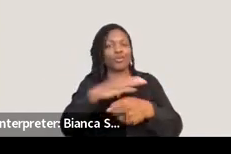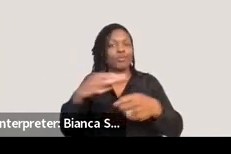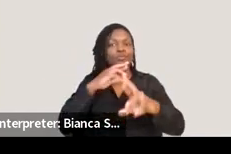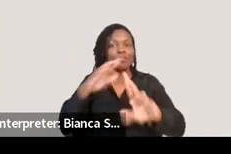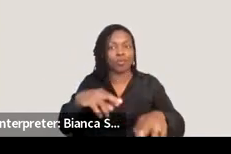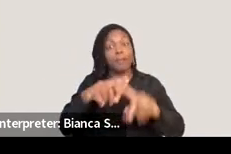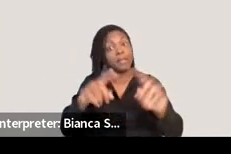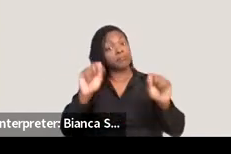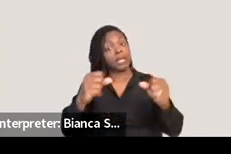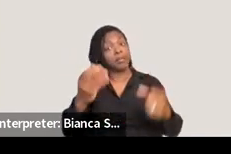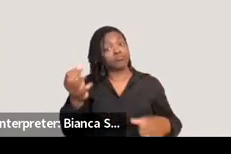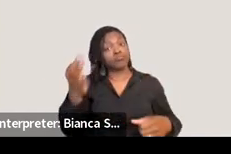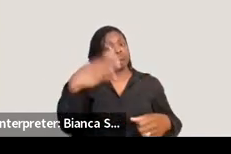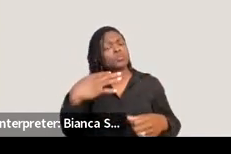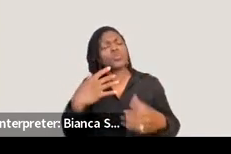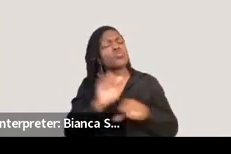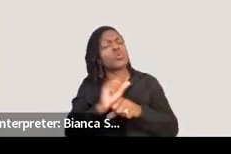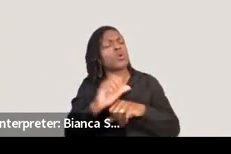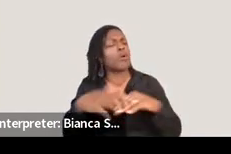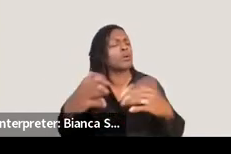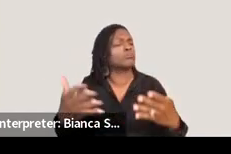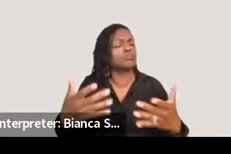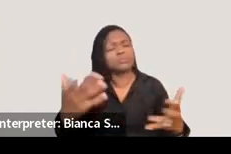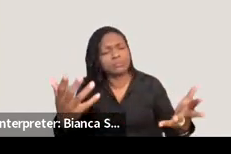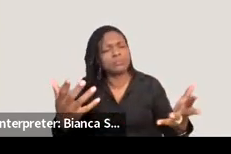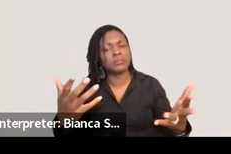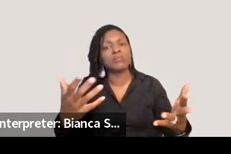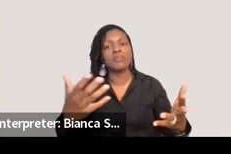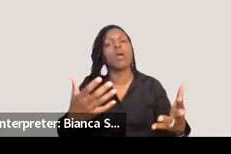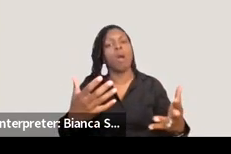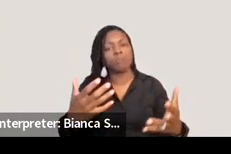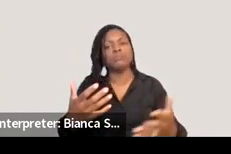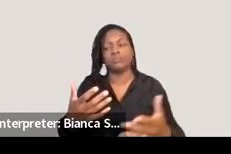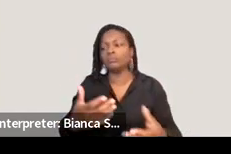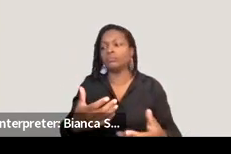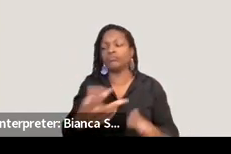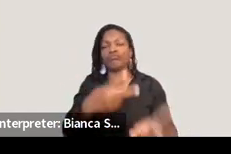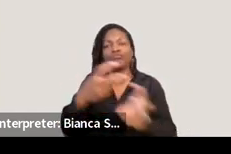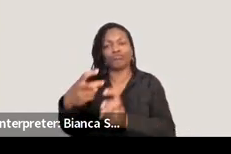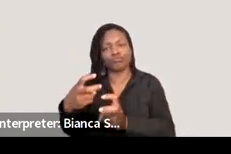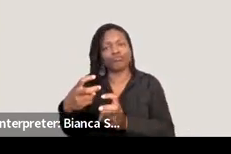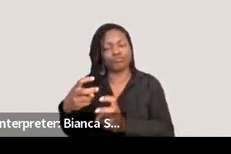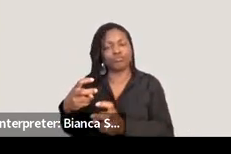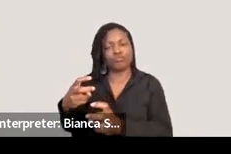And you can also utilize that, information to use. As well when you're working with a child.